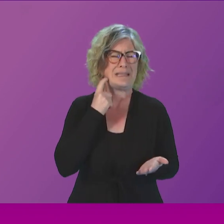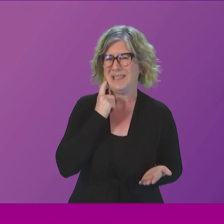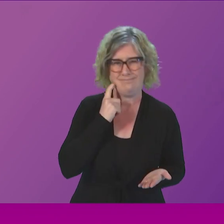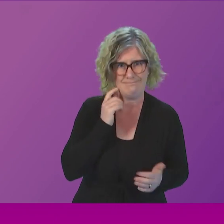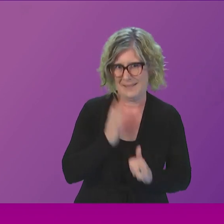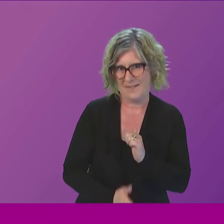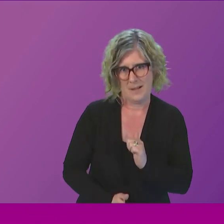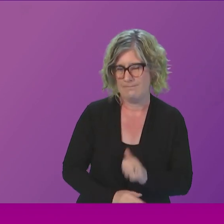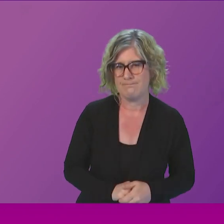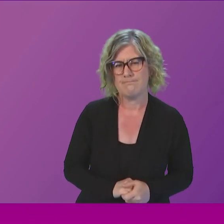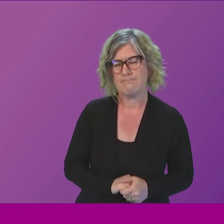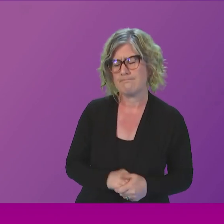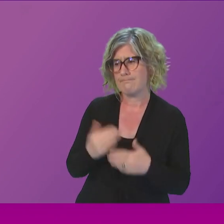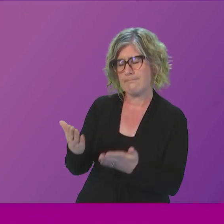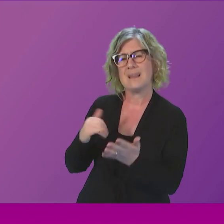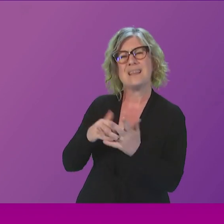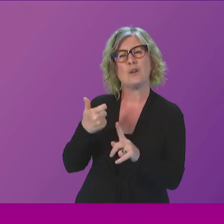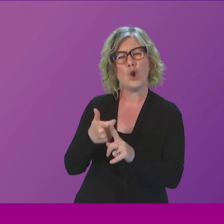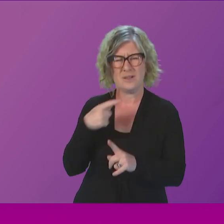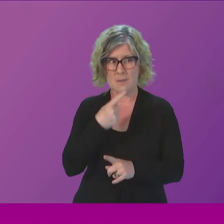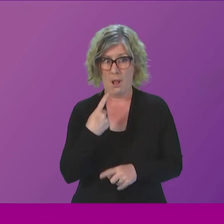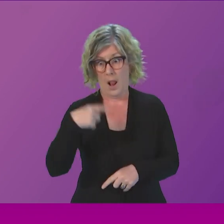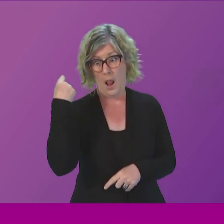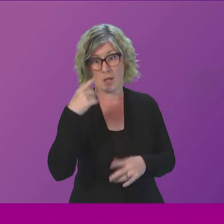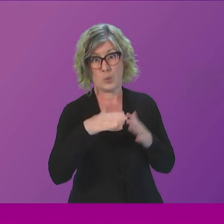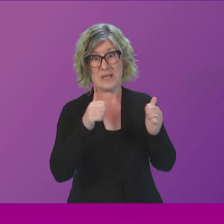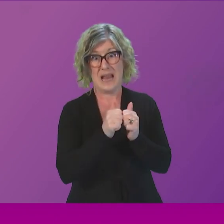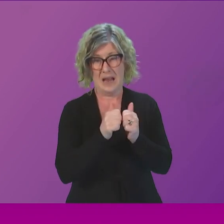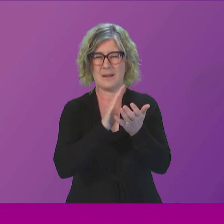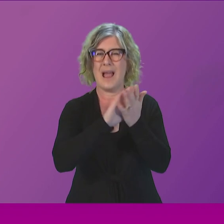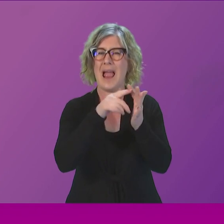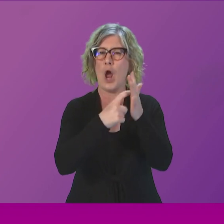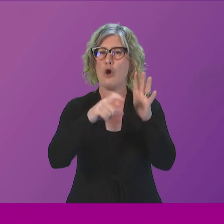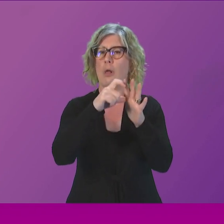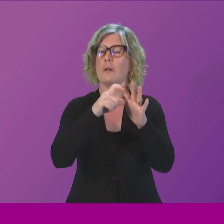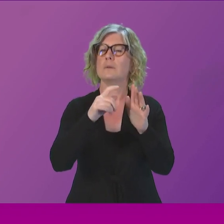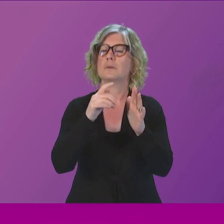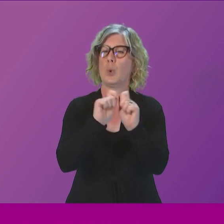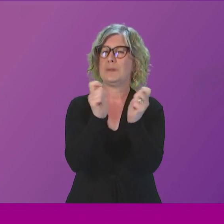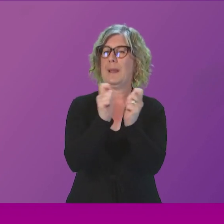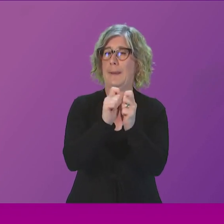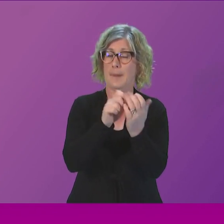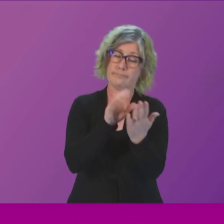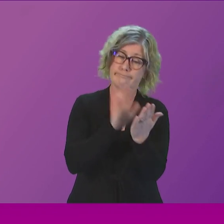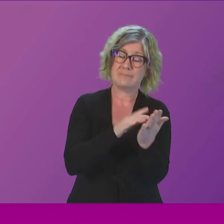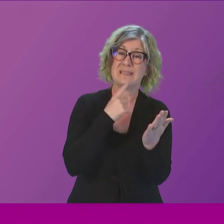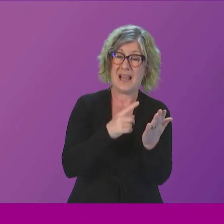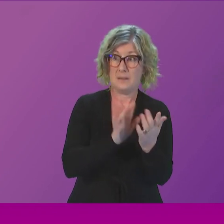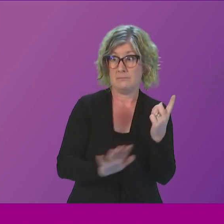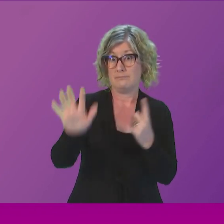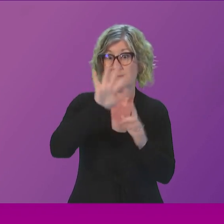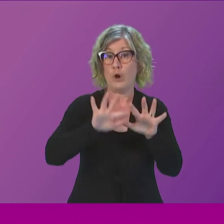Last weekend, The Herald revealed that 40 mainly rural schools have been closed or mothballed